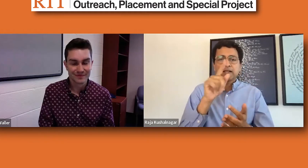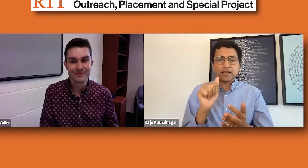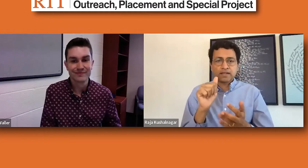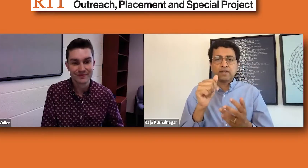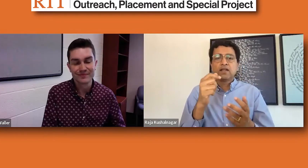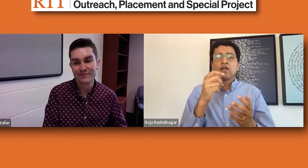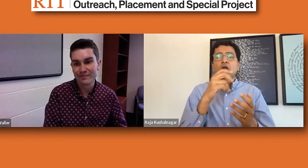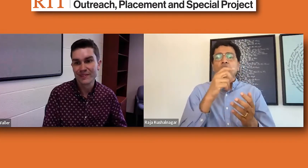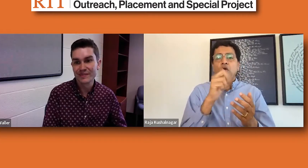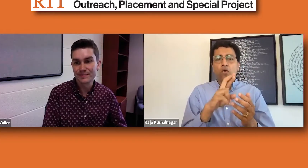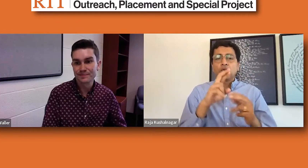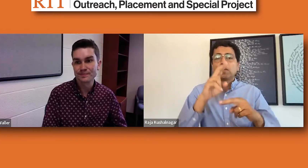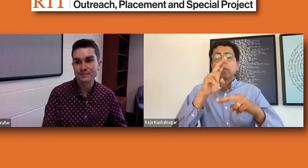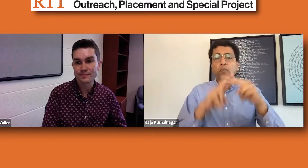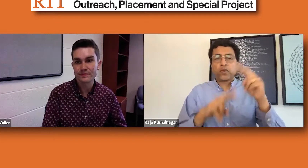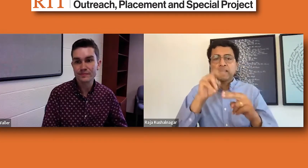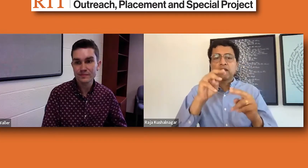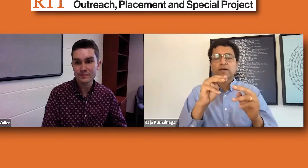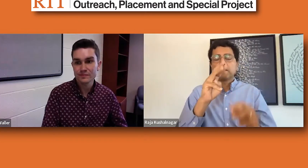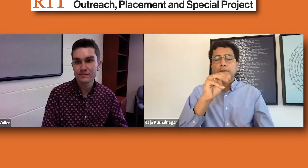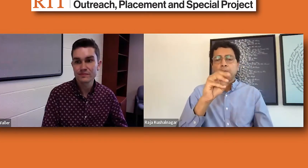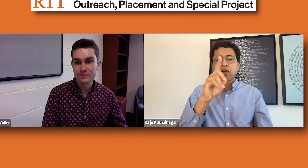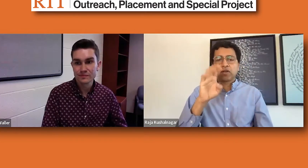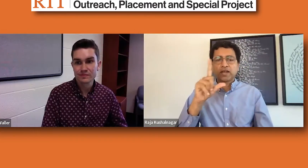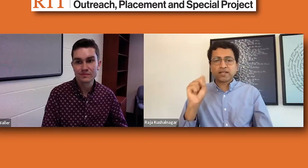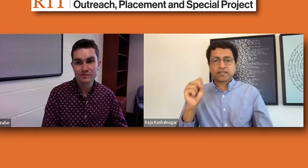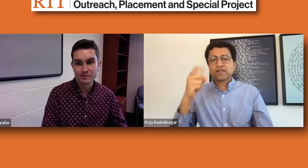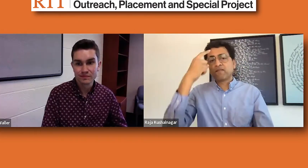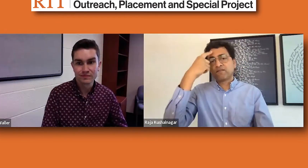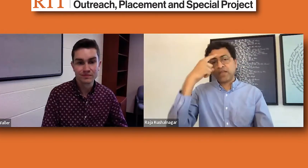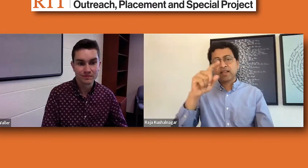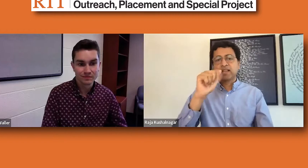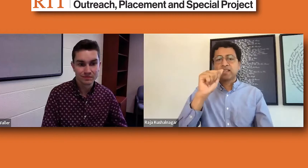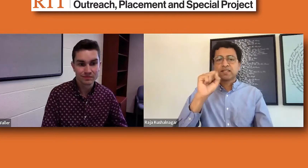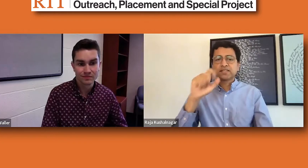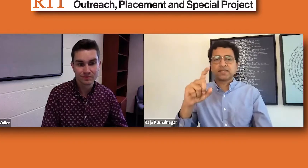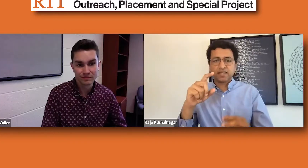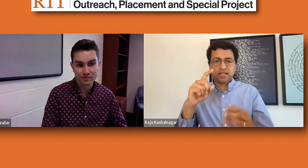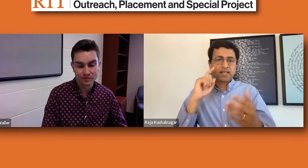We're collecting all that data right now and building our models